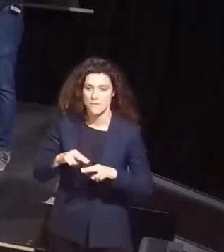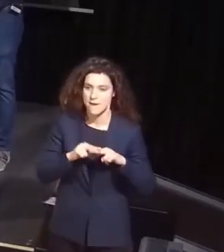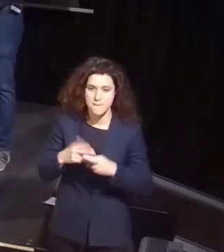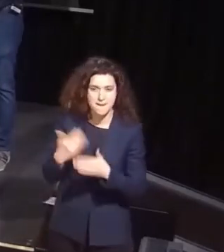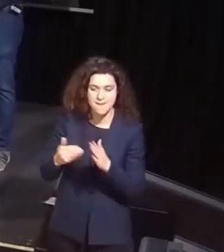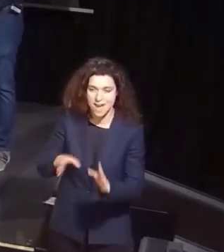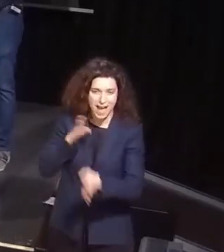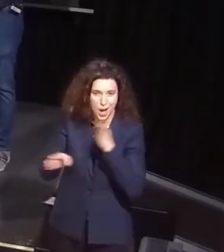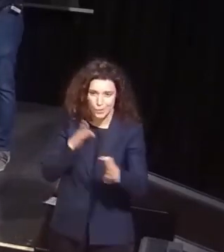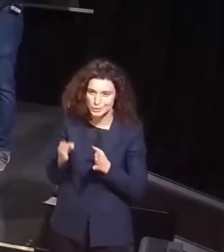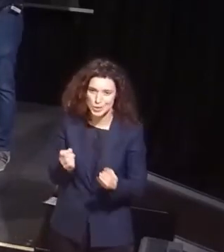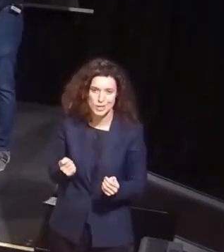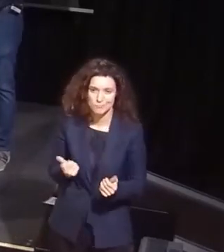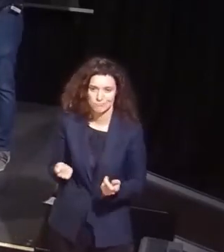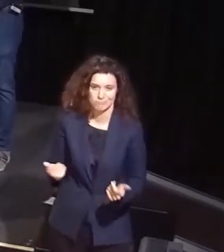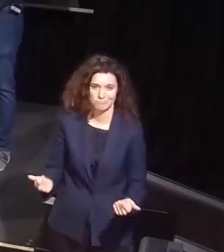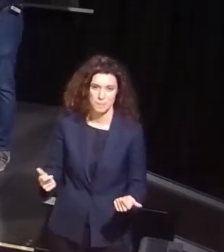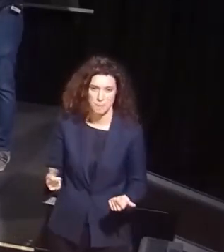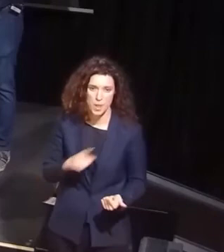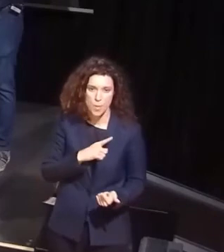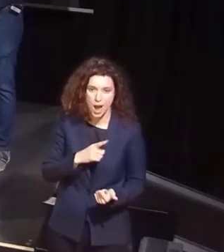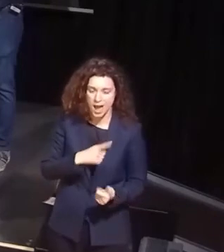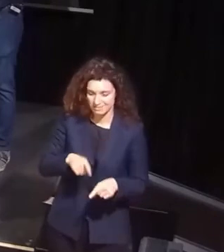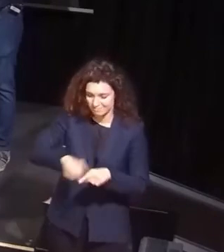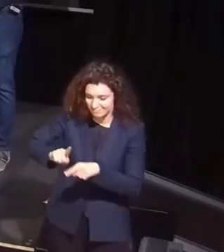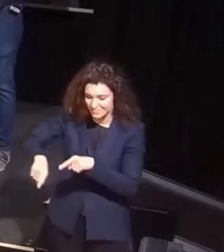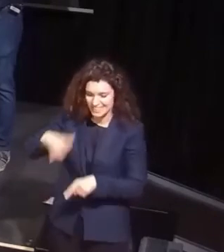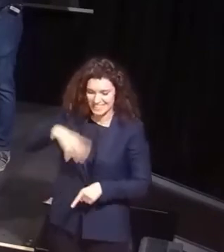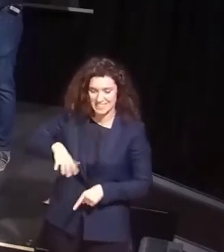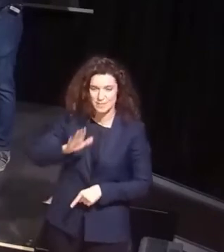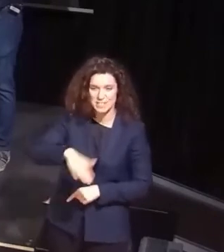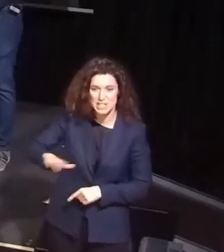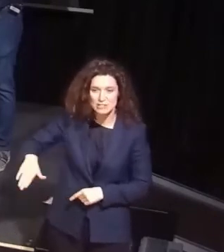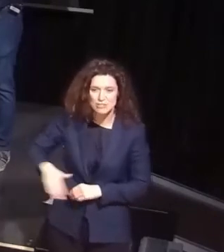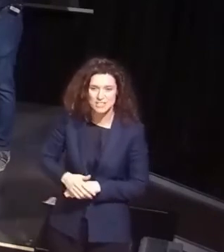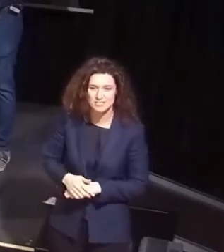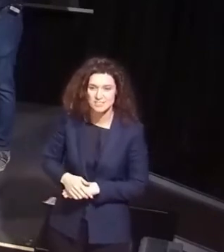because of the needs of the children who's got cerebral palsy.